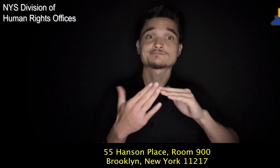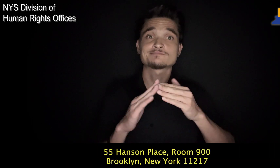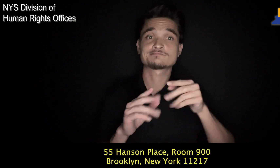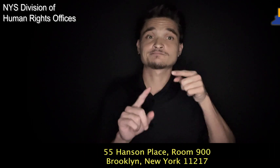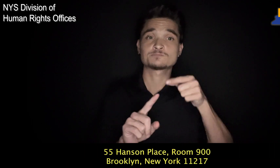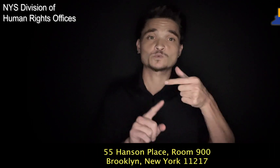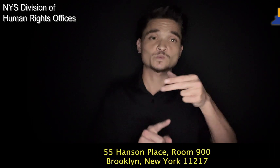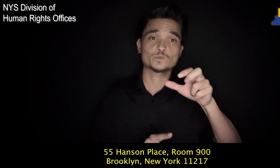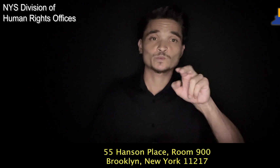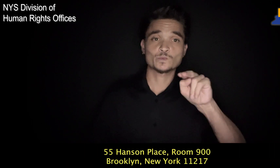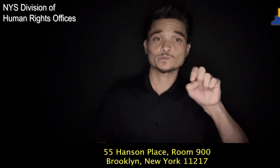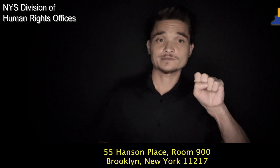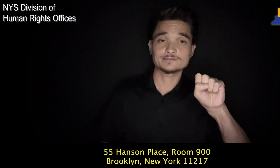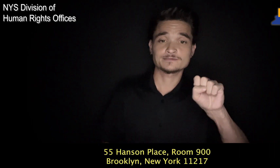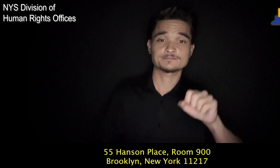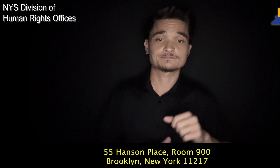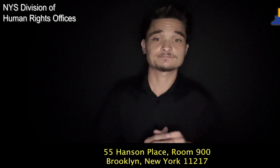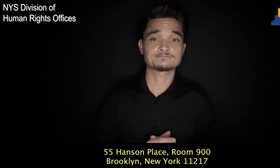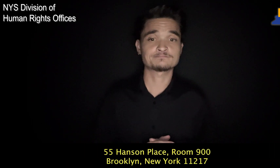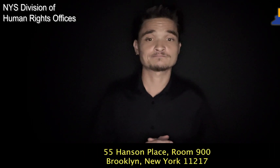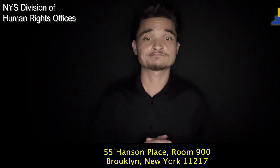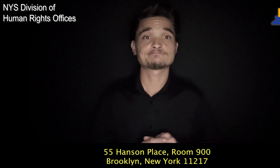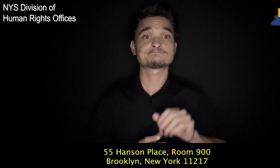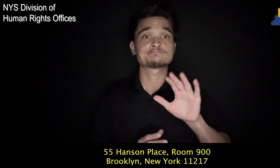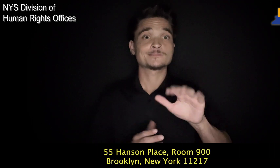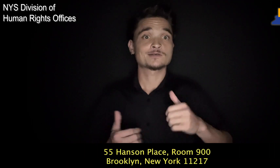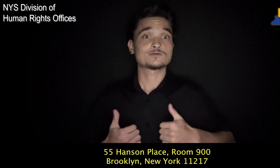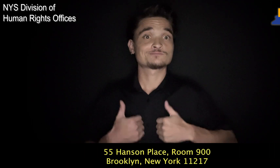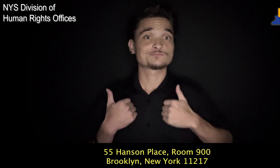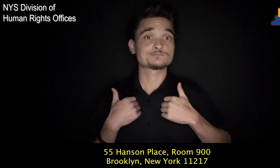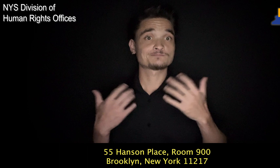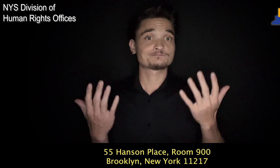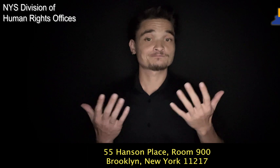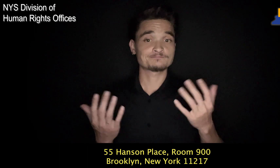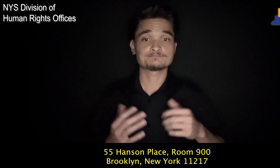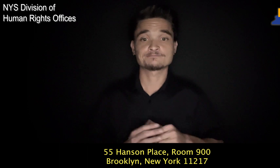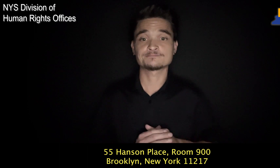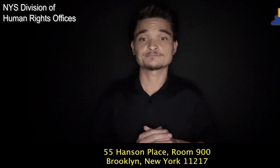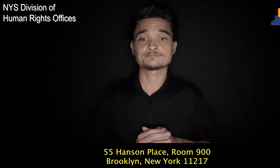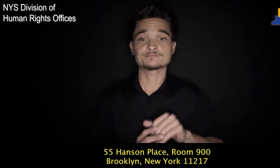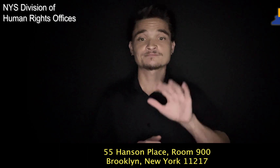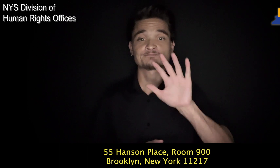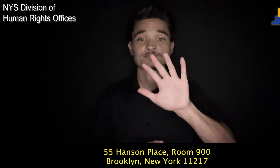55 Hanson Place, Room 900 Brooklyn, New York 11217